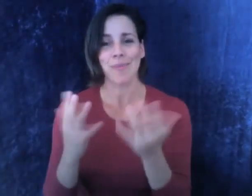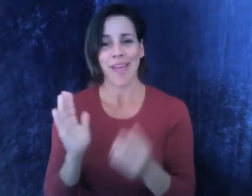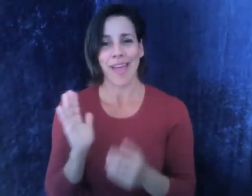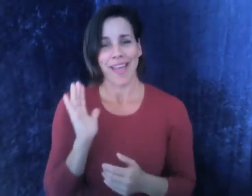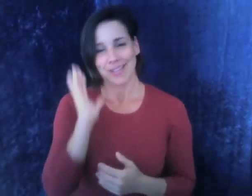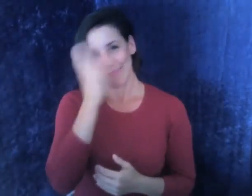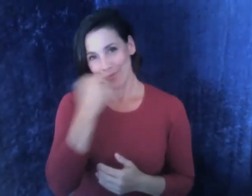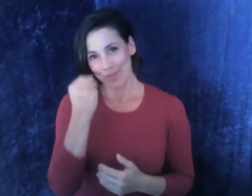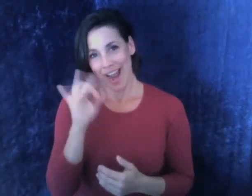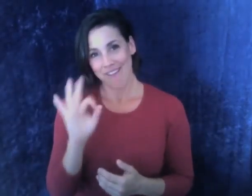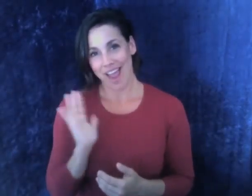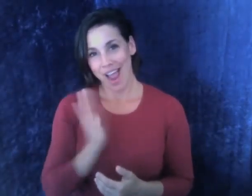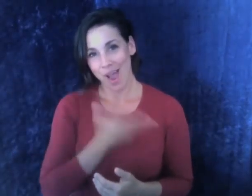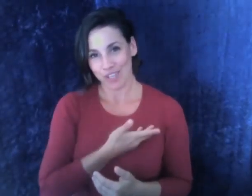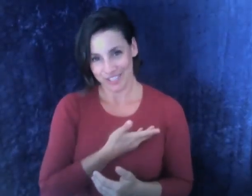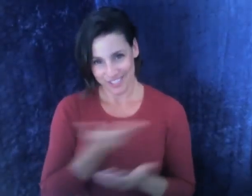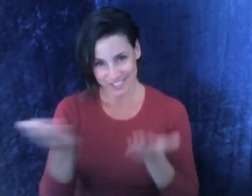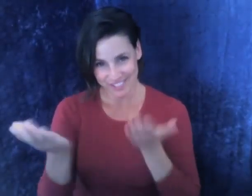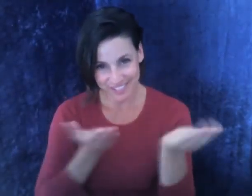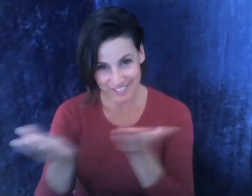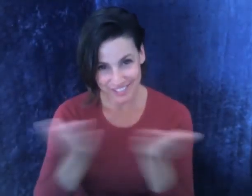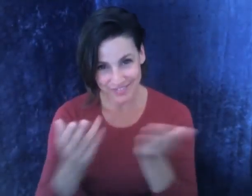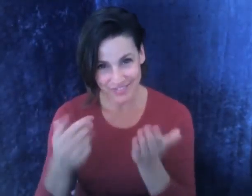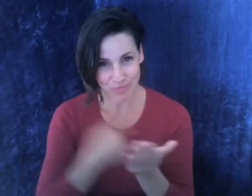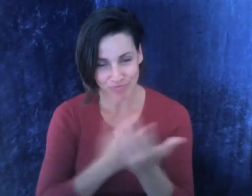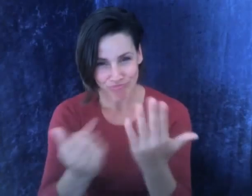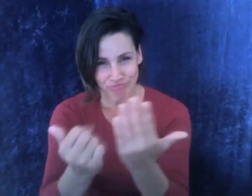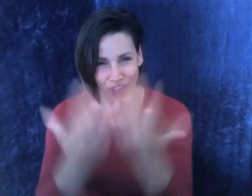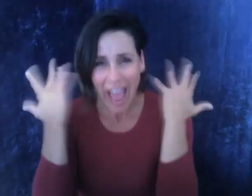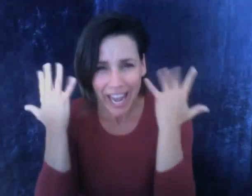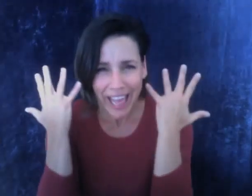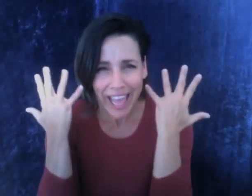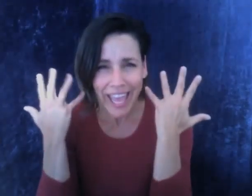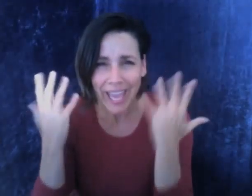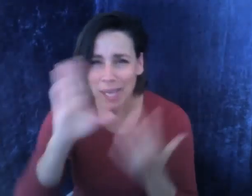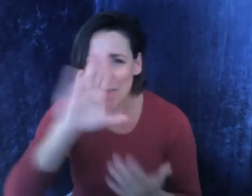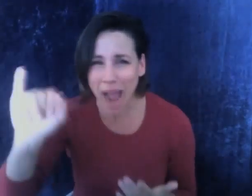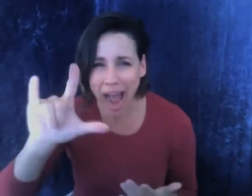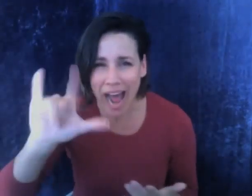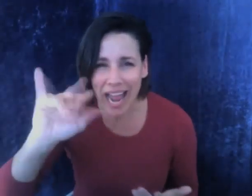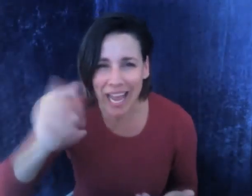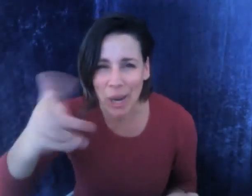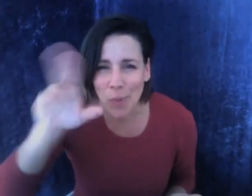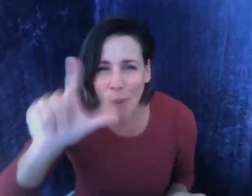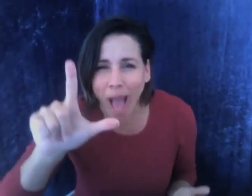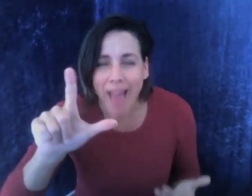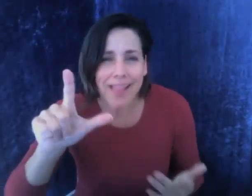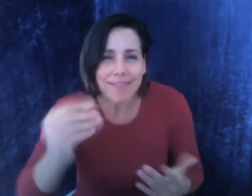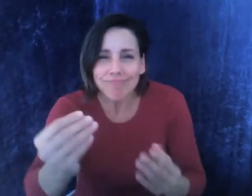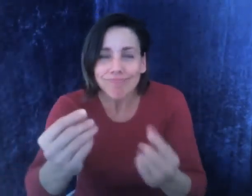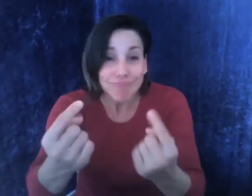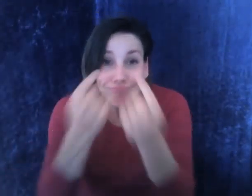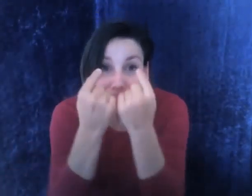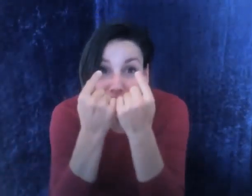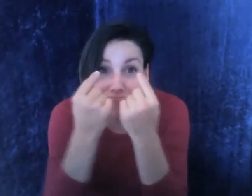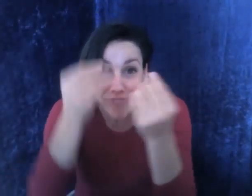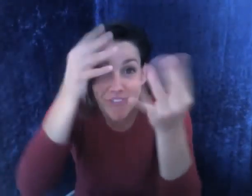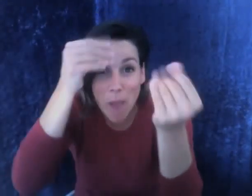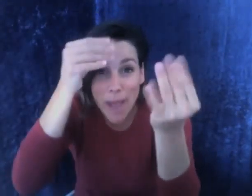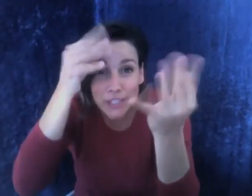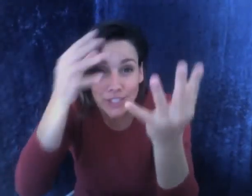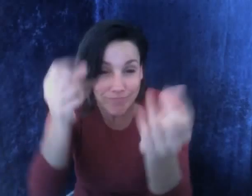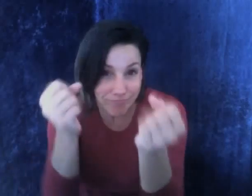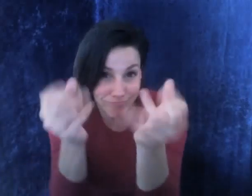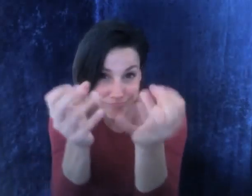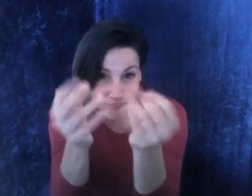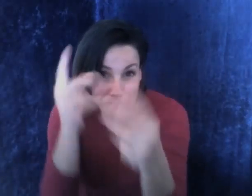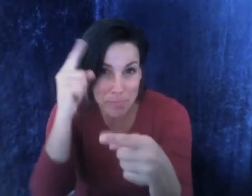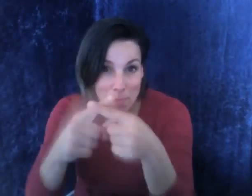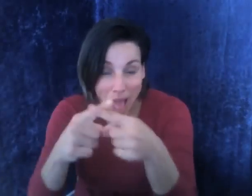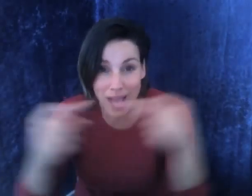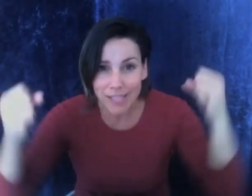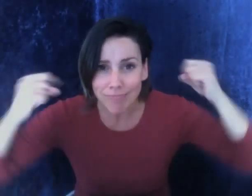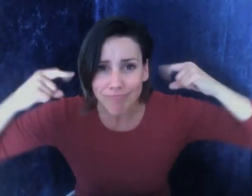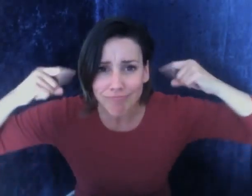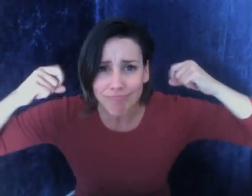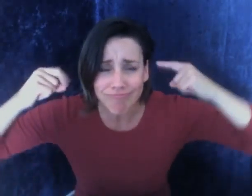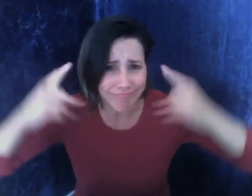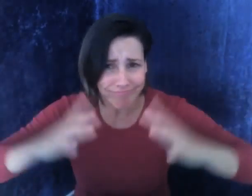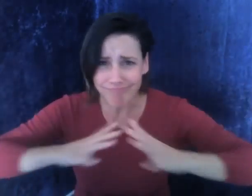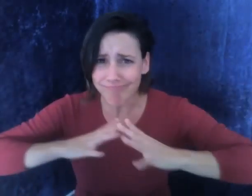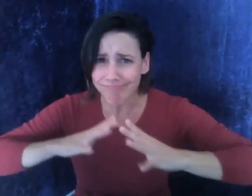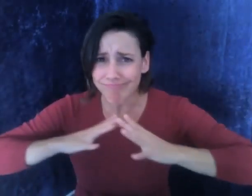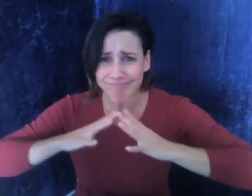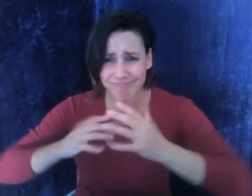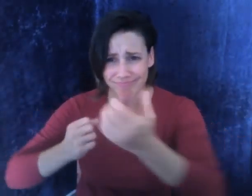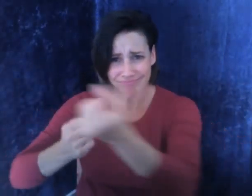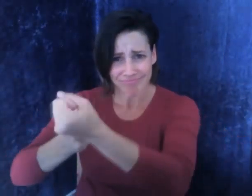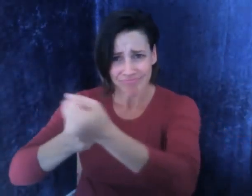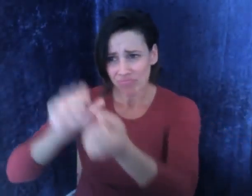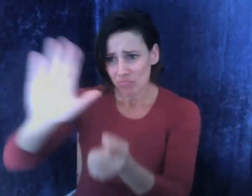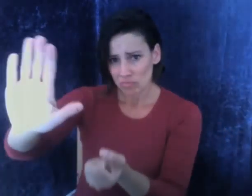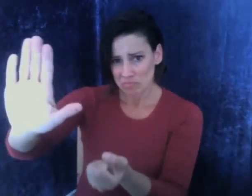That is the beauty of our service. Clerc's Children is a "bilingual friendly" website providing language rich exposure